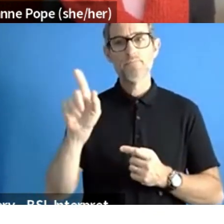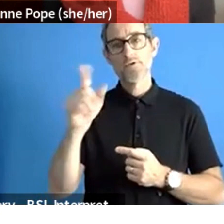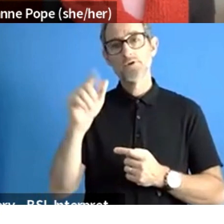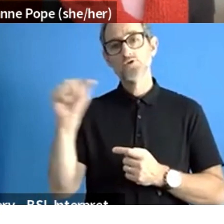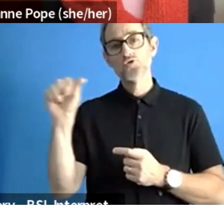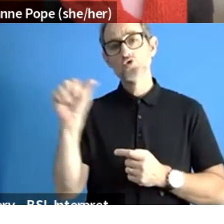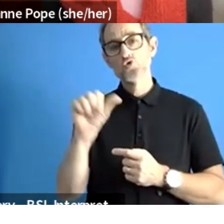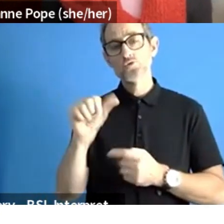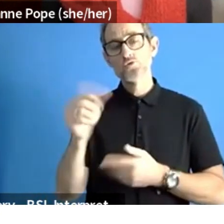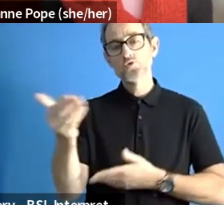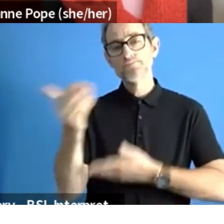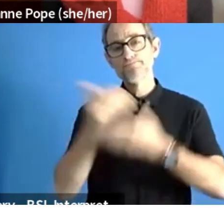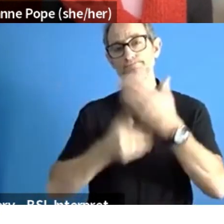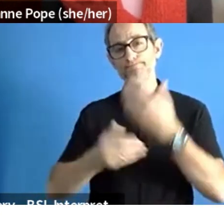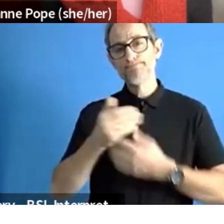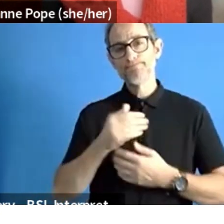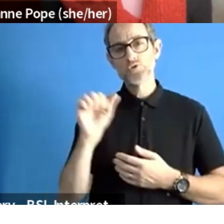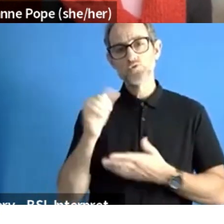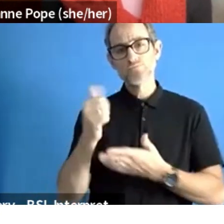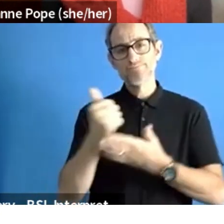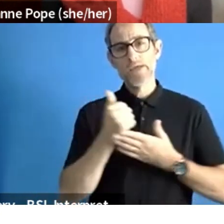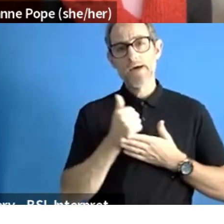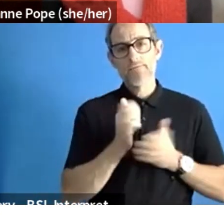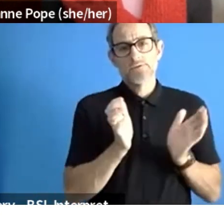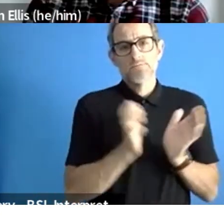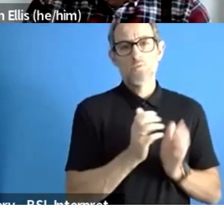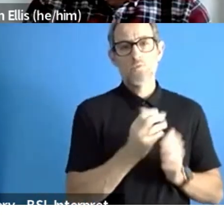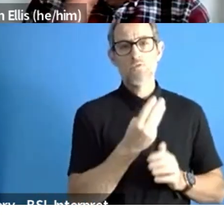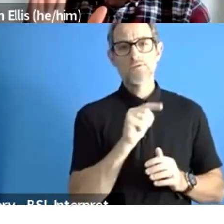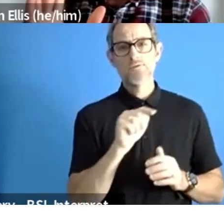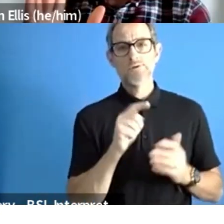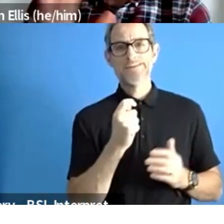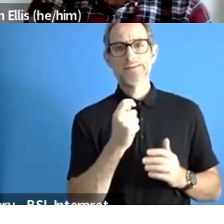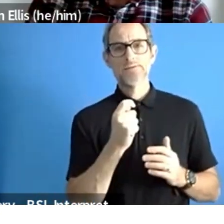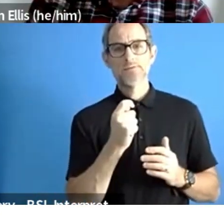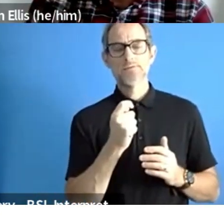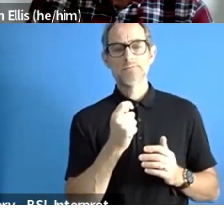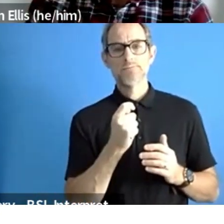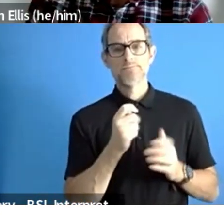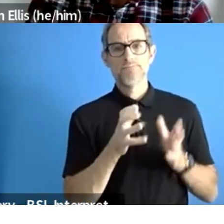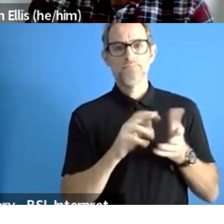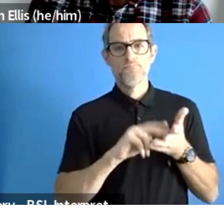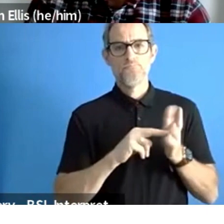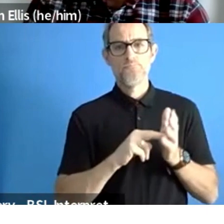If you don't mind I can jump in as well.